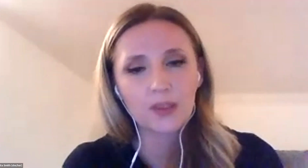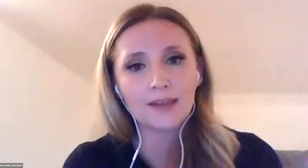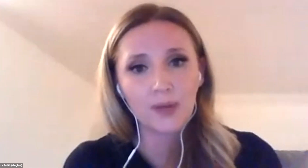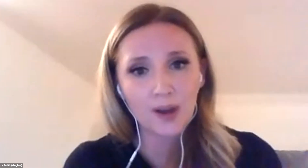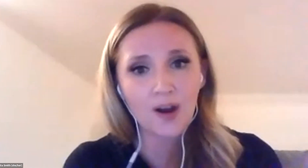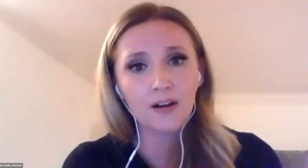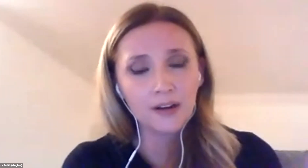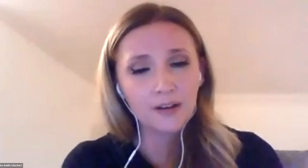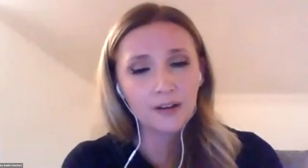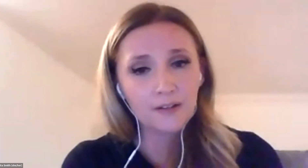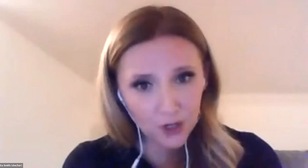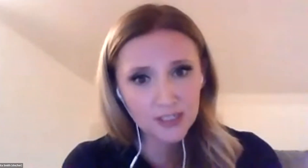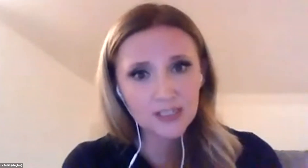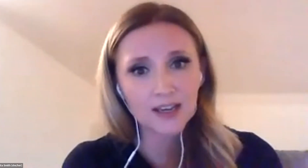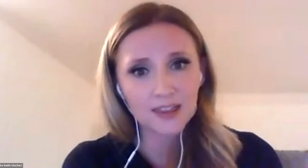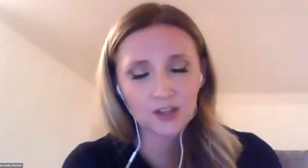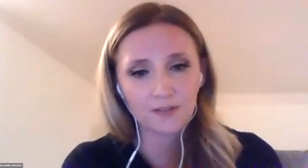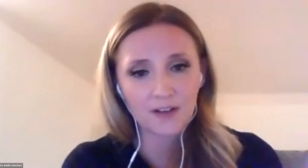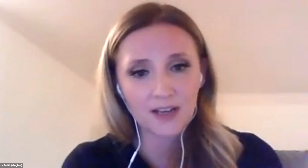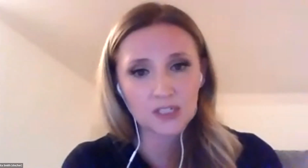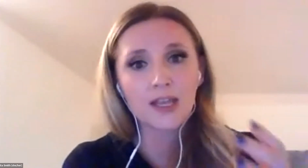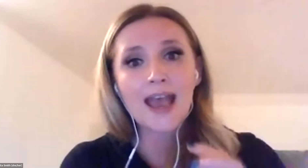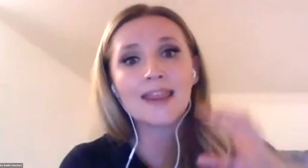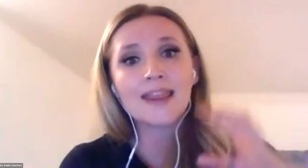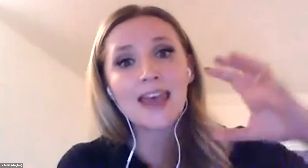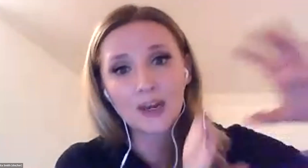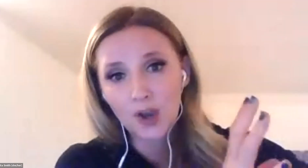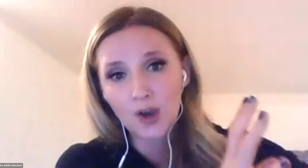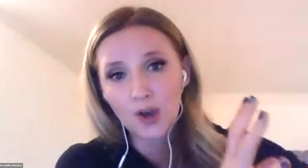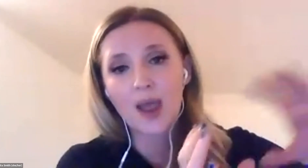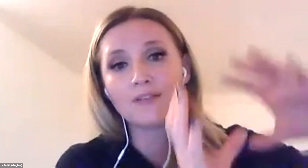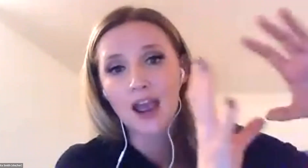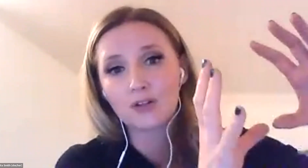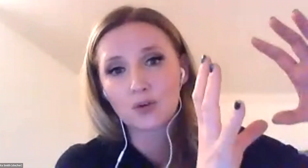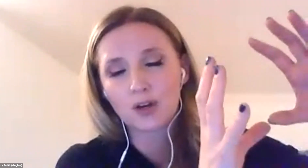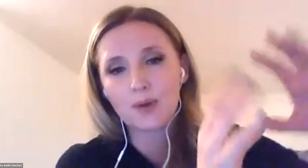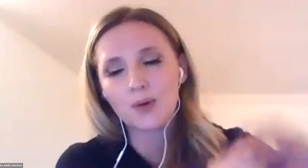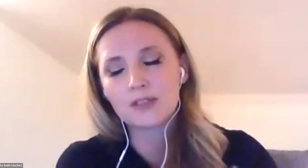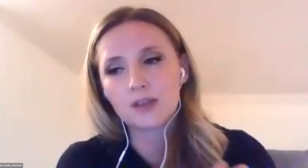that we are first a theater festival and then we also have an outdoor component.